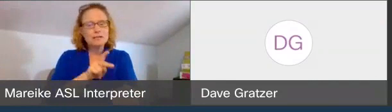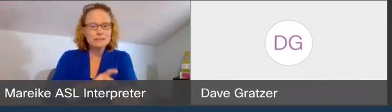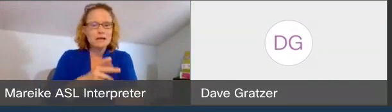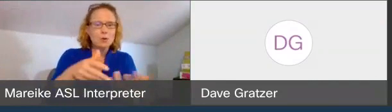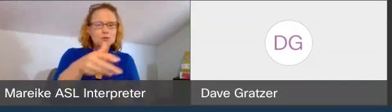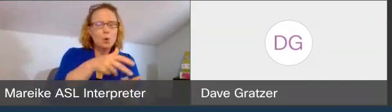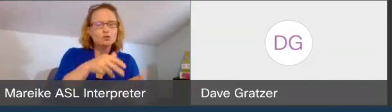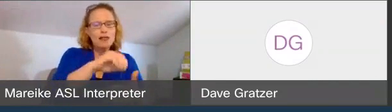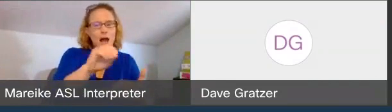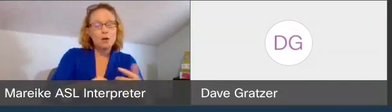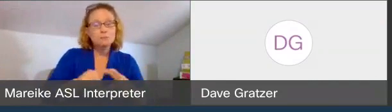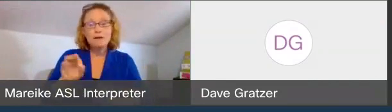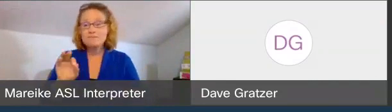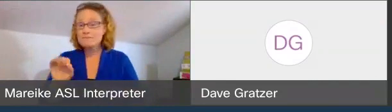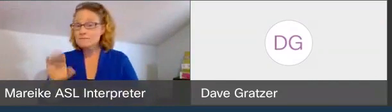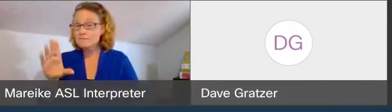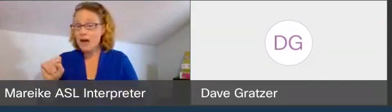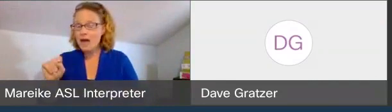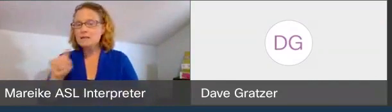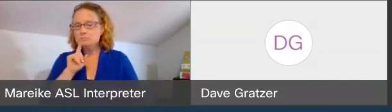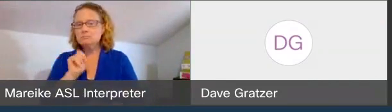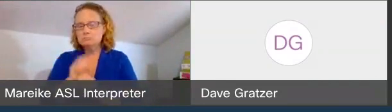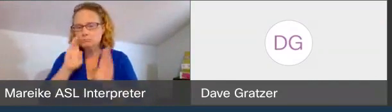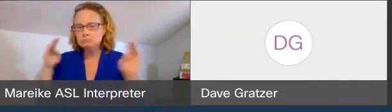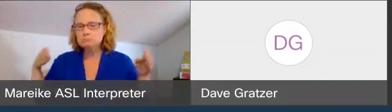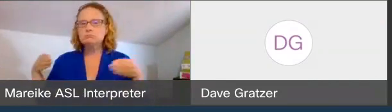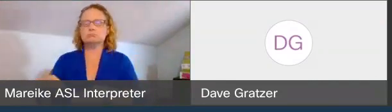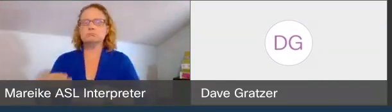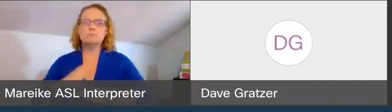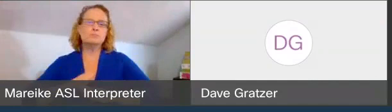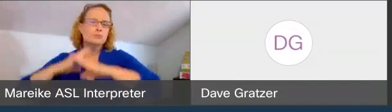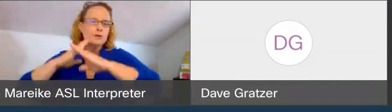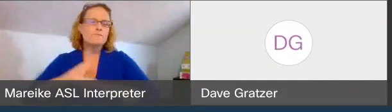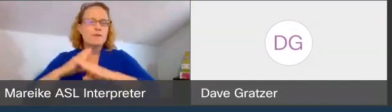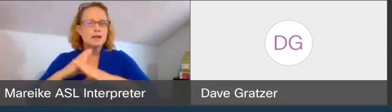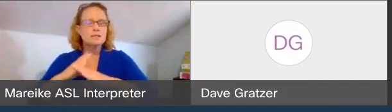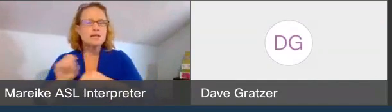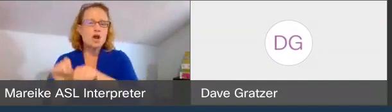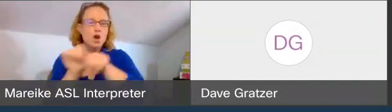But the FACT team is really gonna be thinking about preventing a rearrest or re-incarceration.